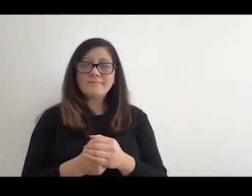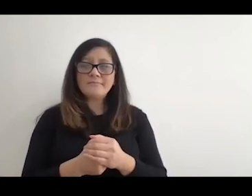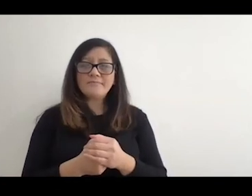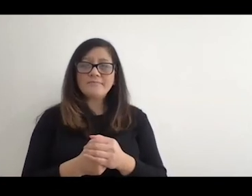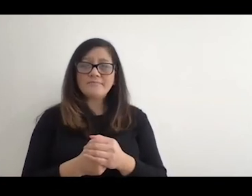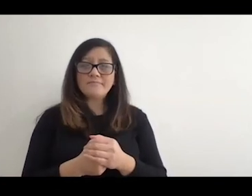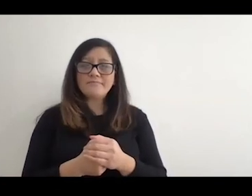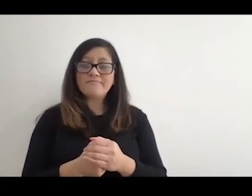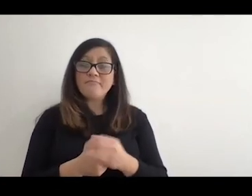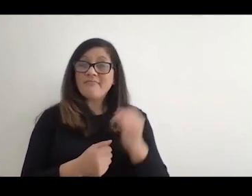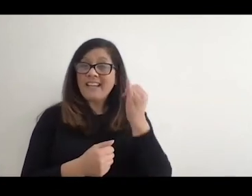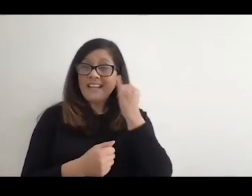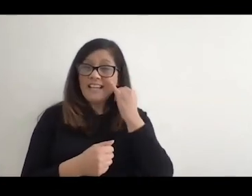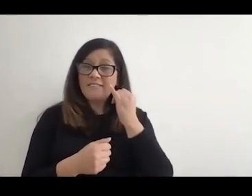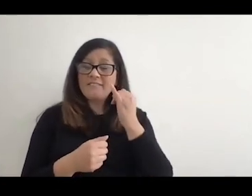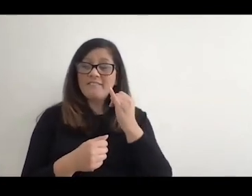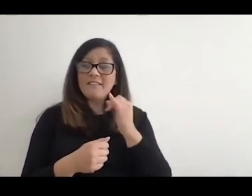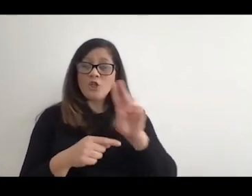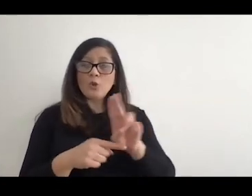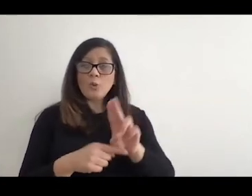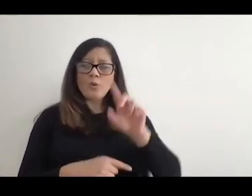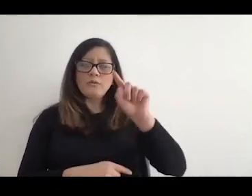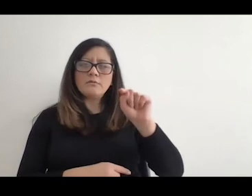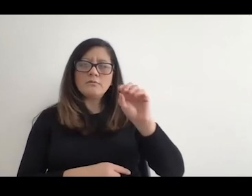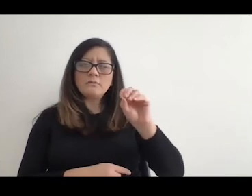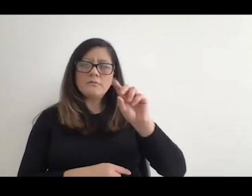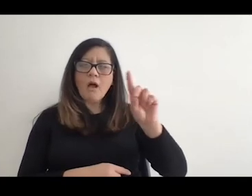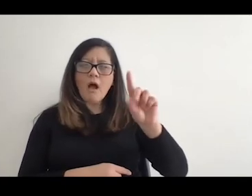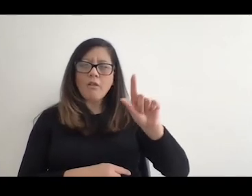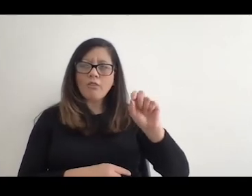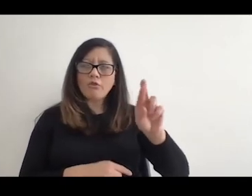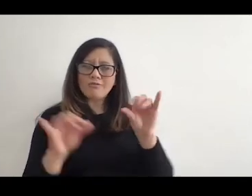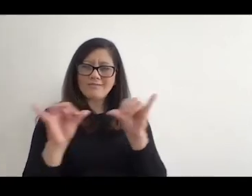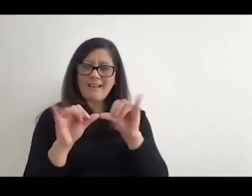If you wear toddler size shoes, I'll introduce you to another model a little later.